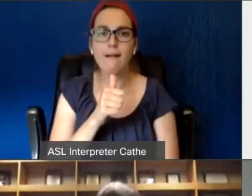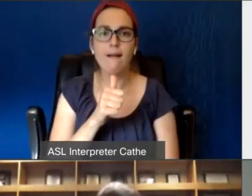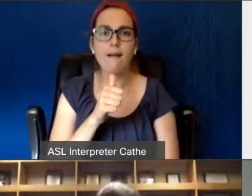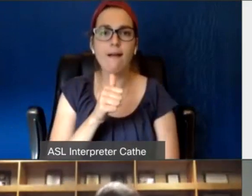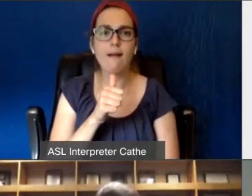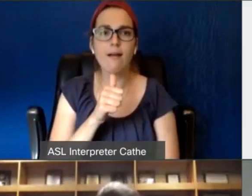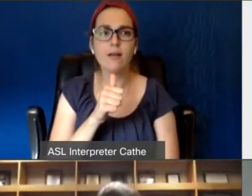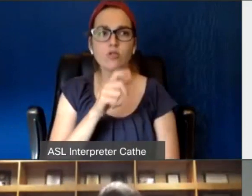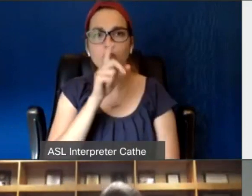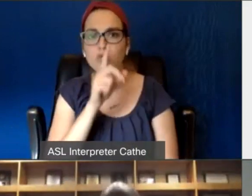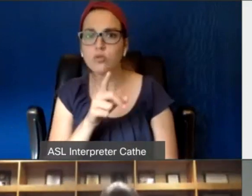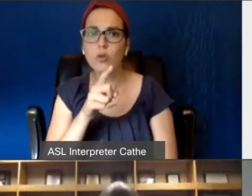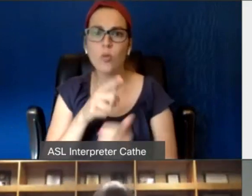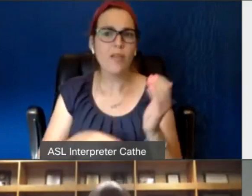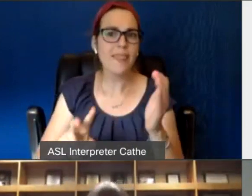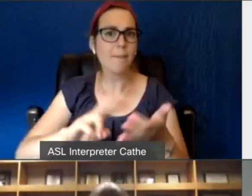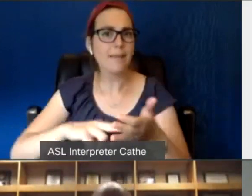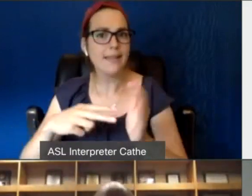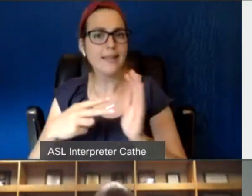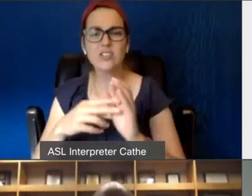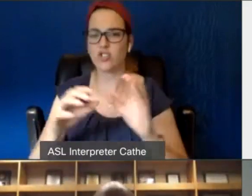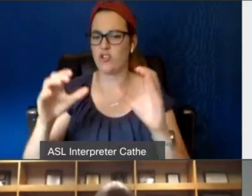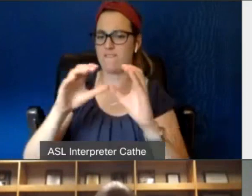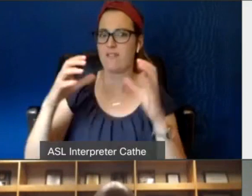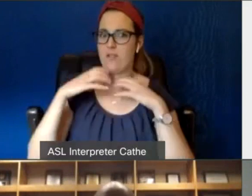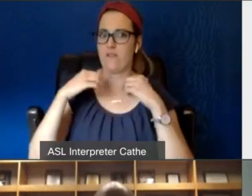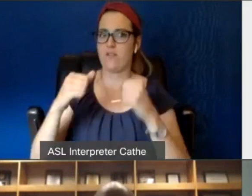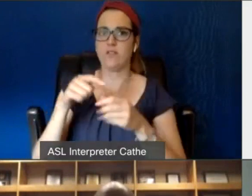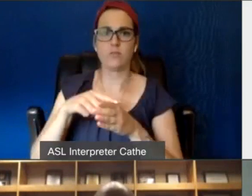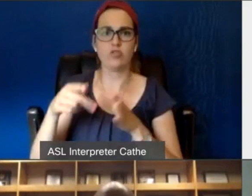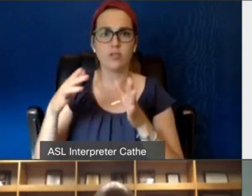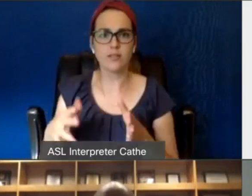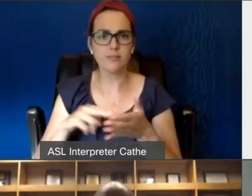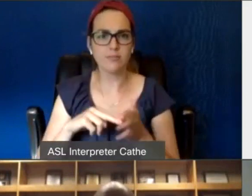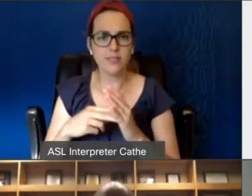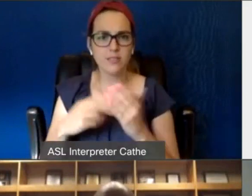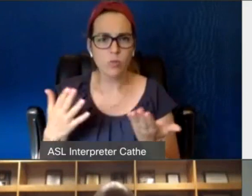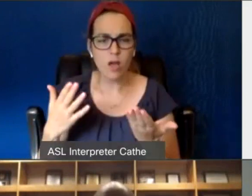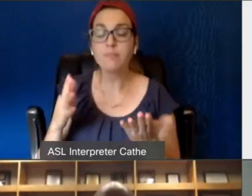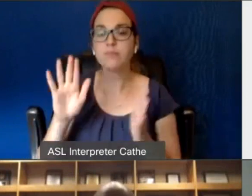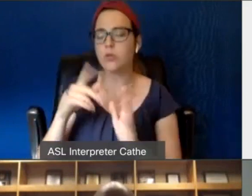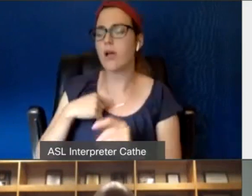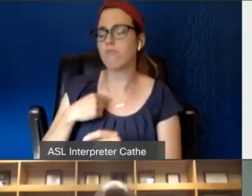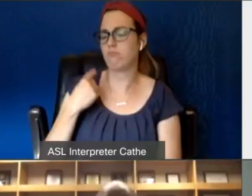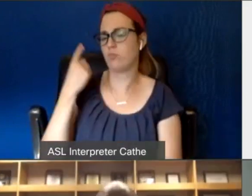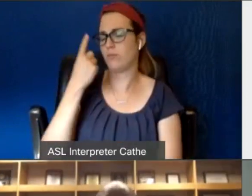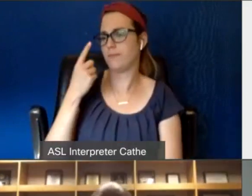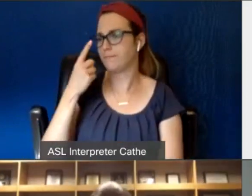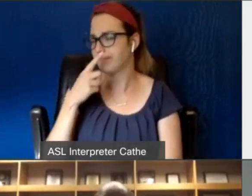what is a certified recovery specialist? So I'm wondering if you could describe the training